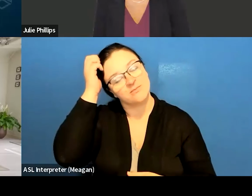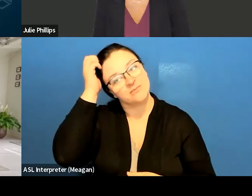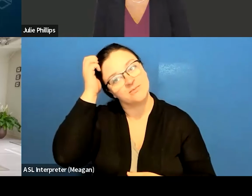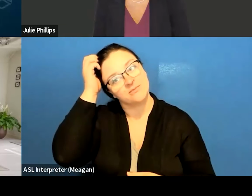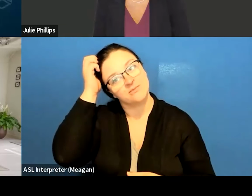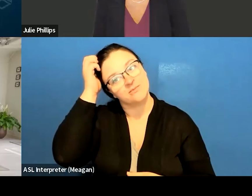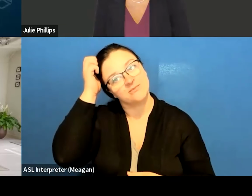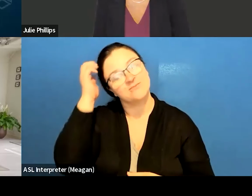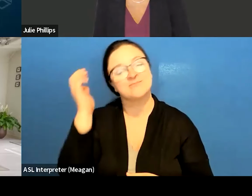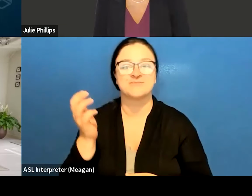Thank you.